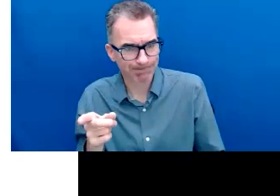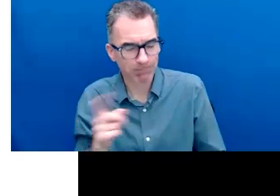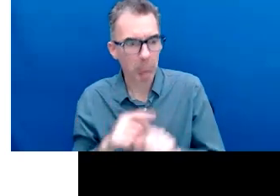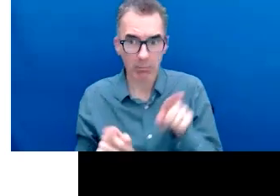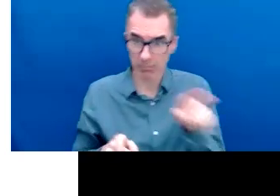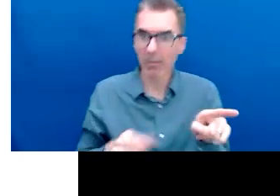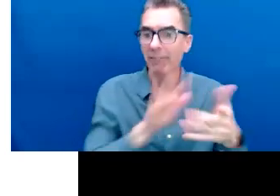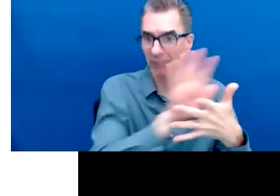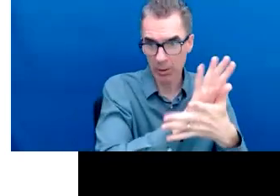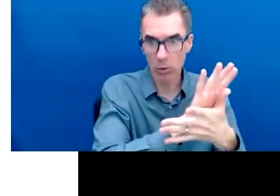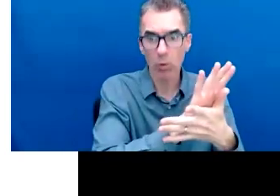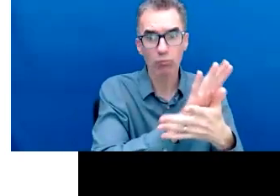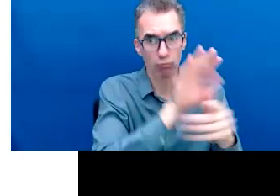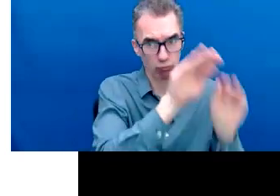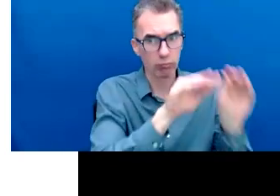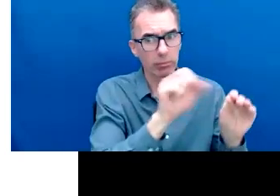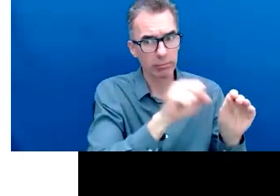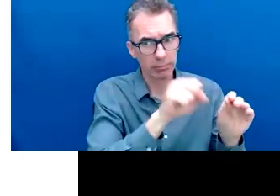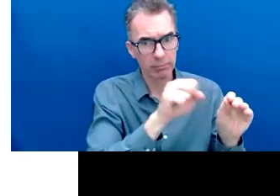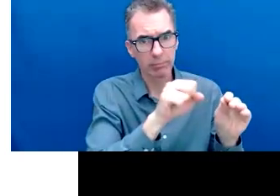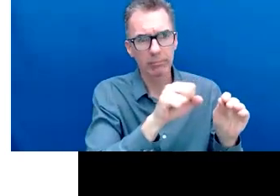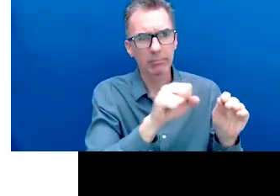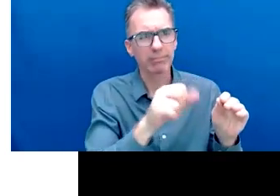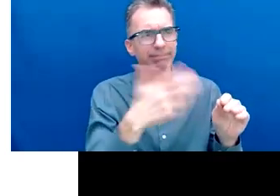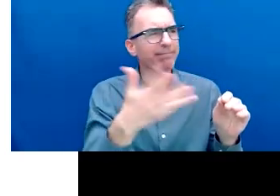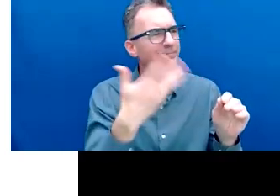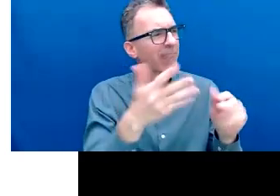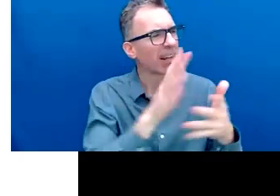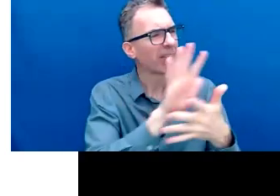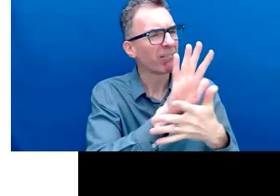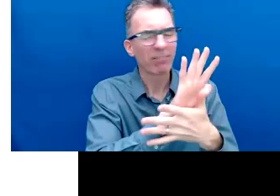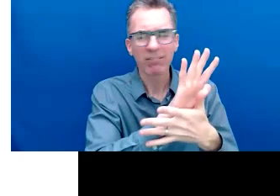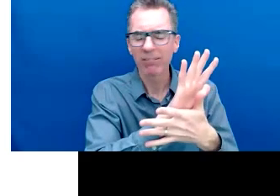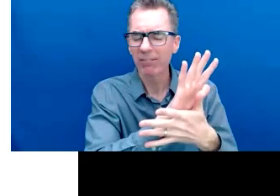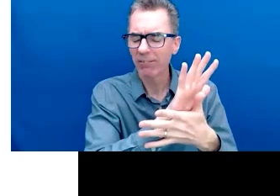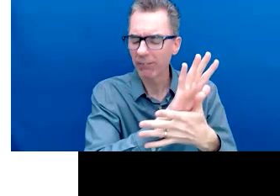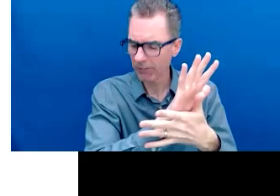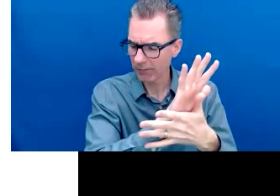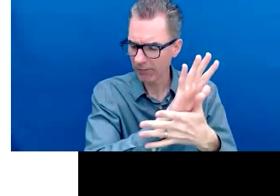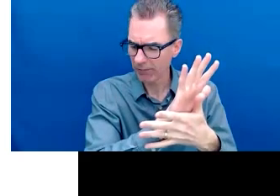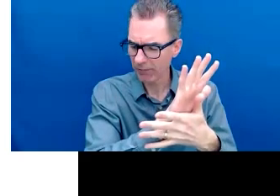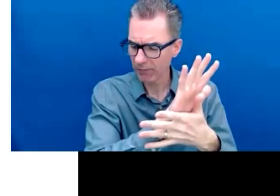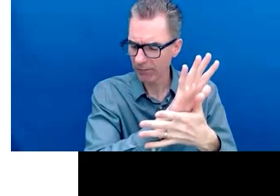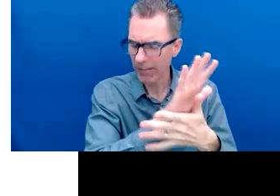Or maybe a video. A Canvas shell with videos in it.